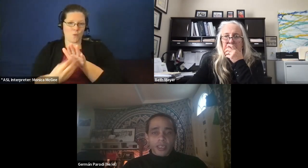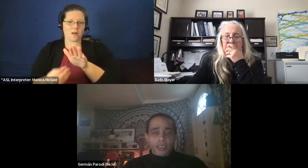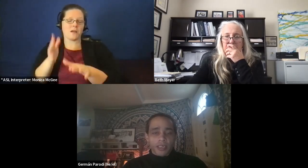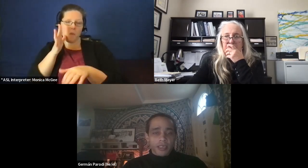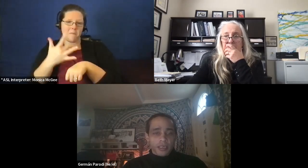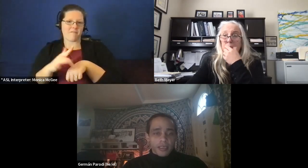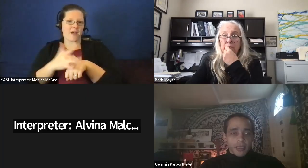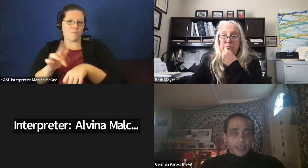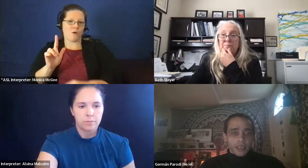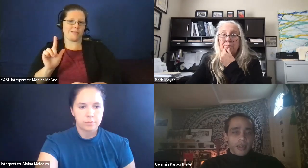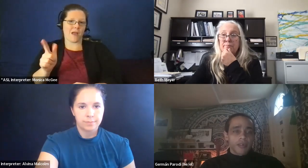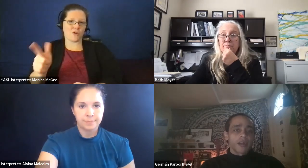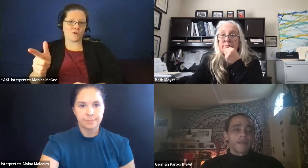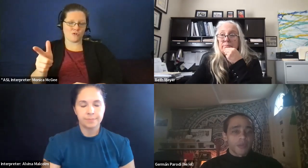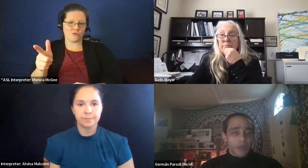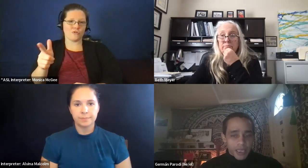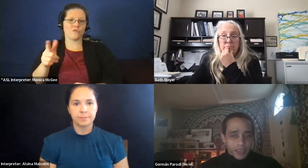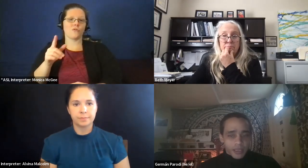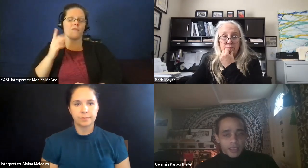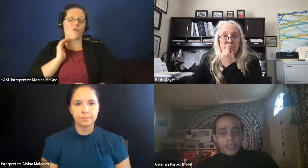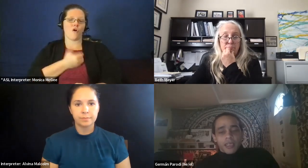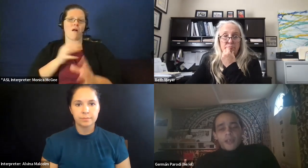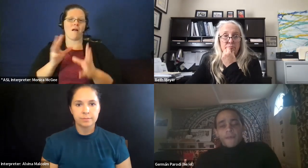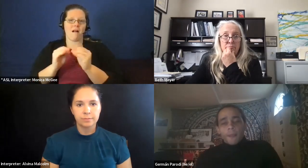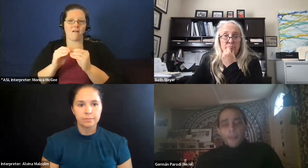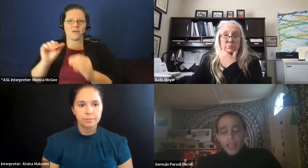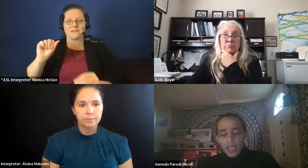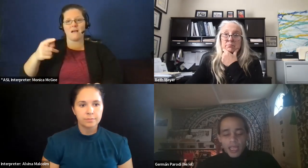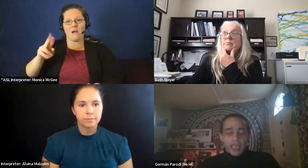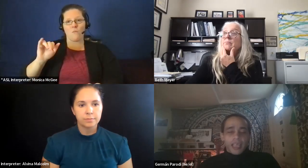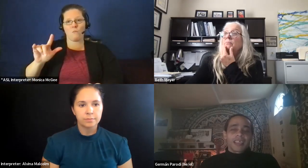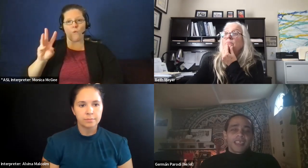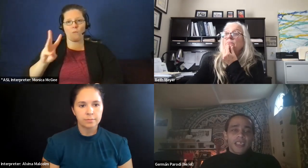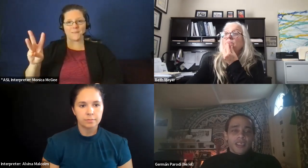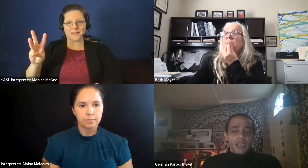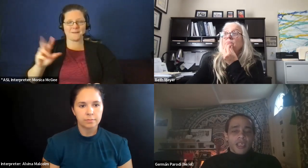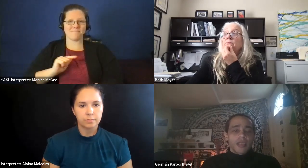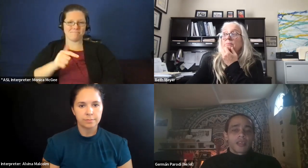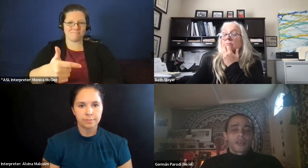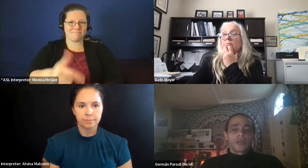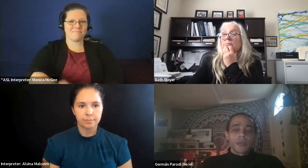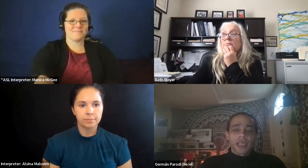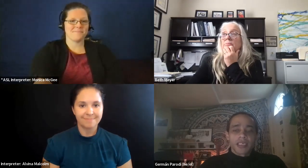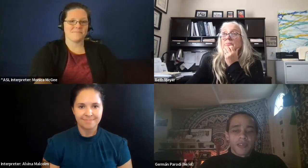and Alyssa did share in the chat that we're reminded that the download for